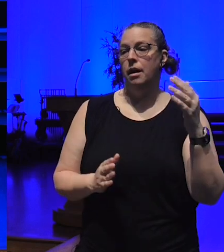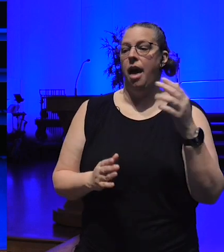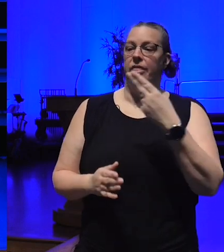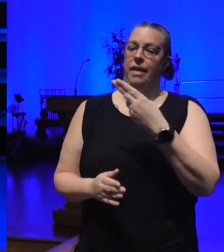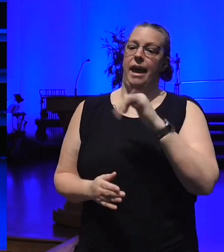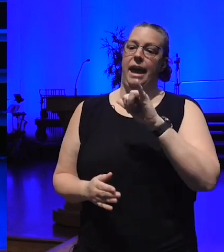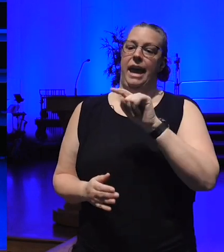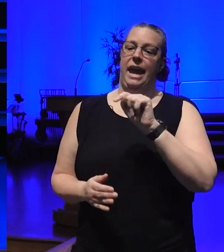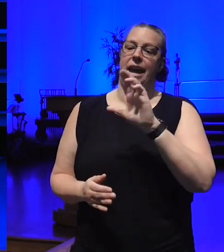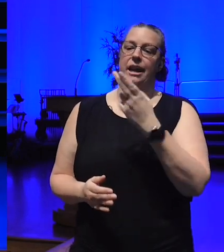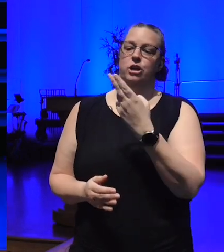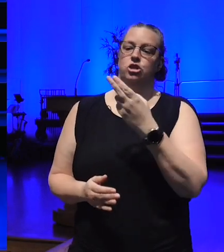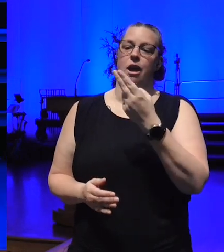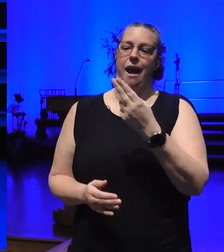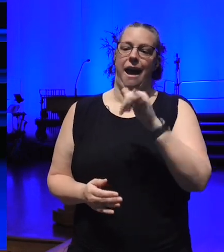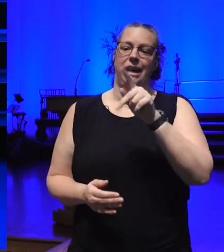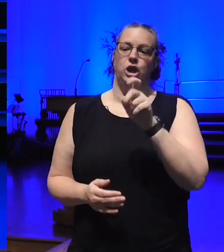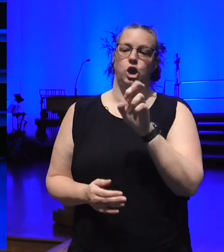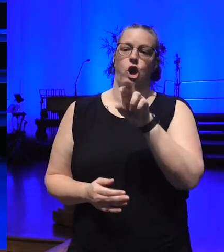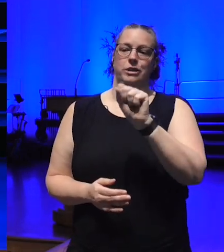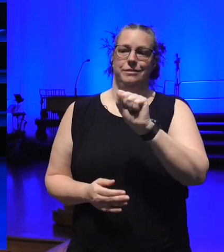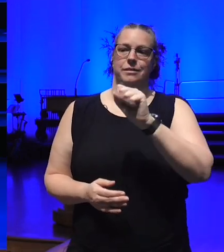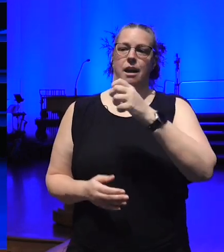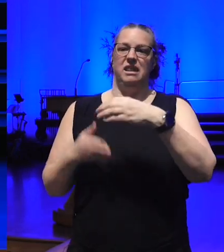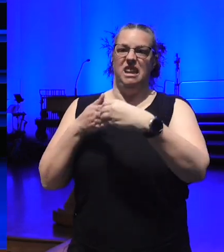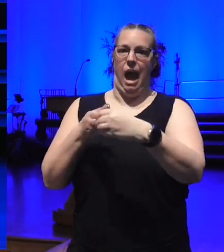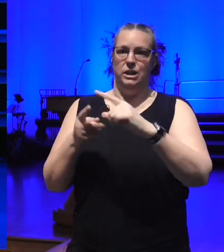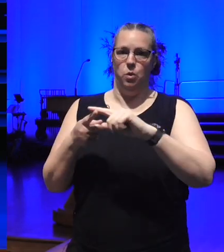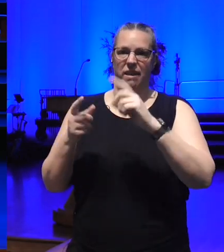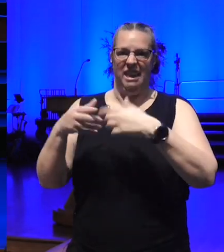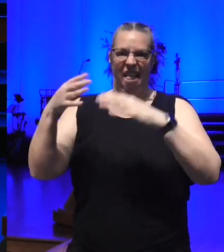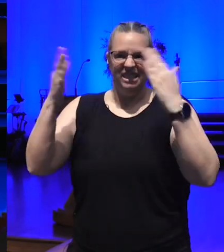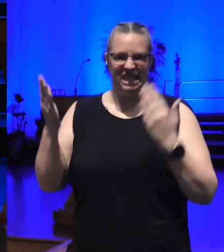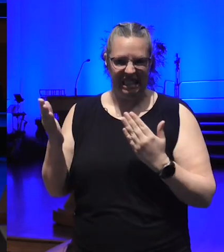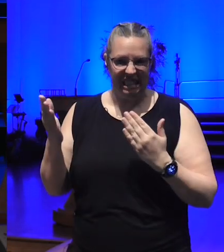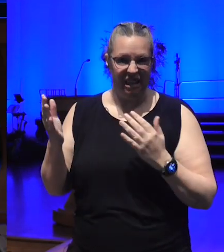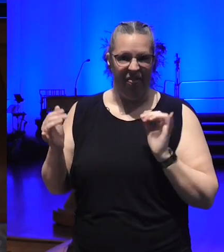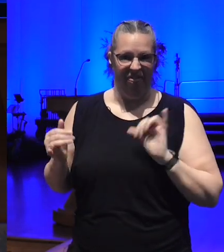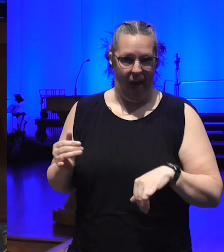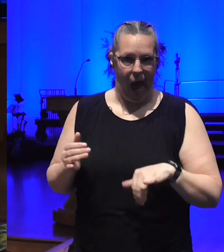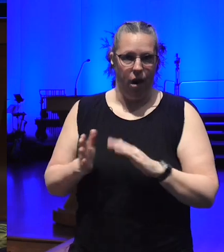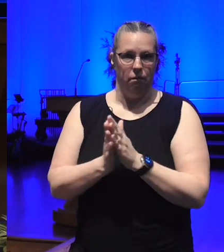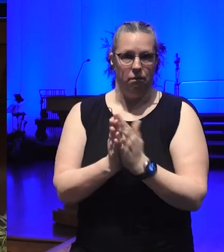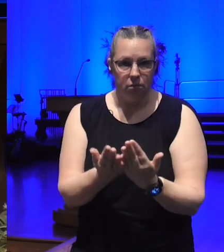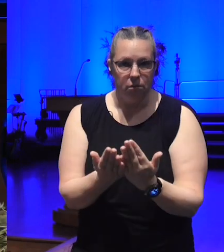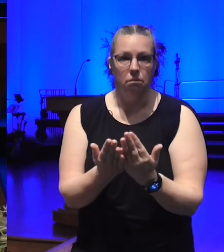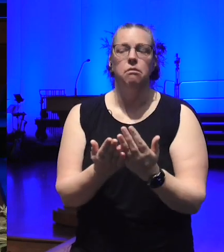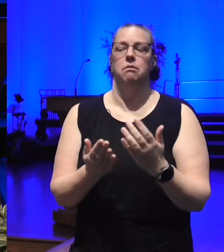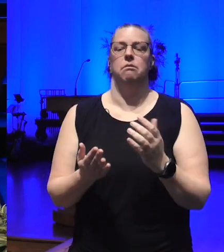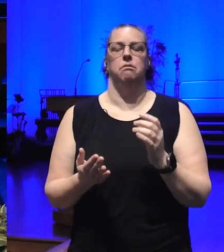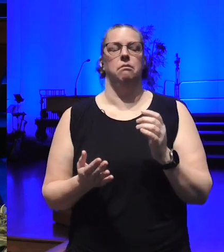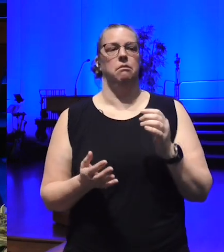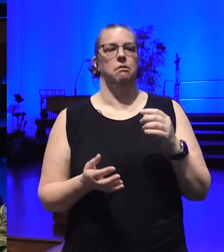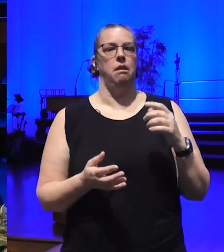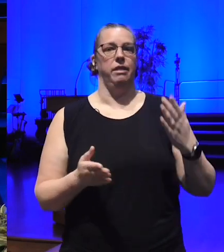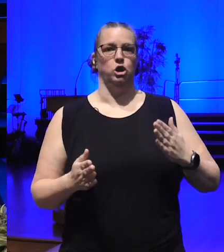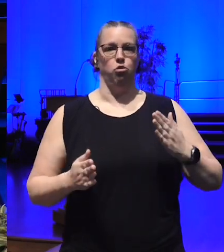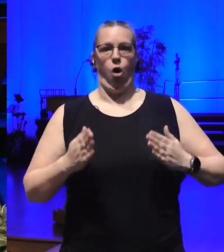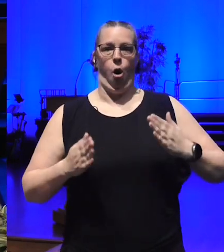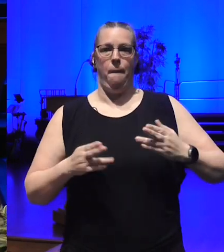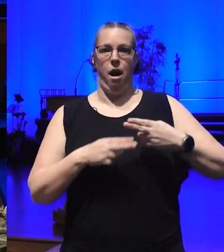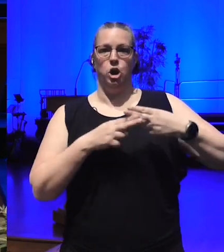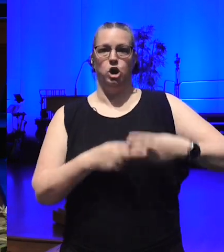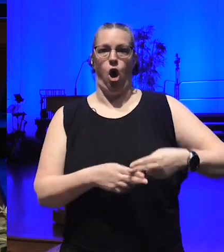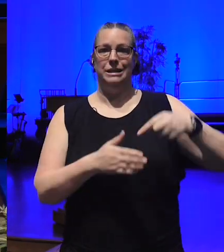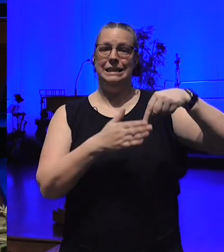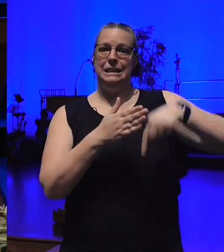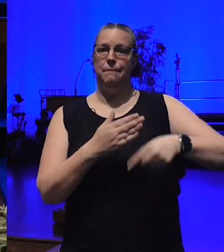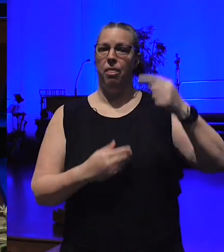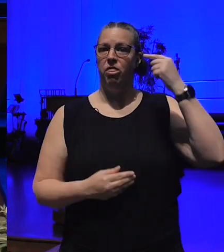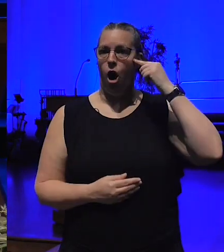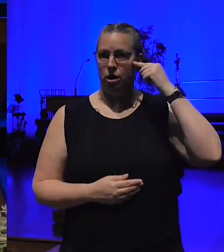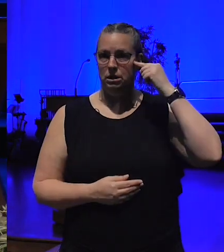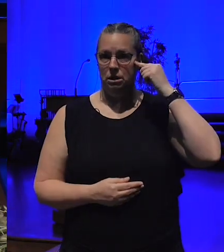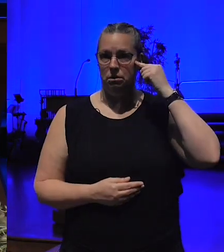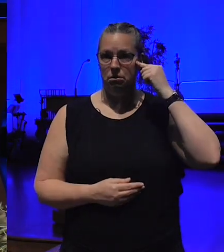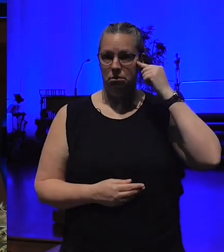Guide to the Galaxy and in that work there's a little robot called deep thought programmed